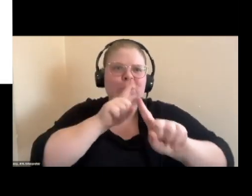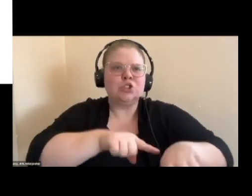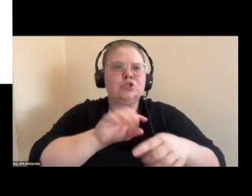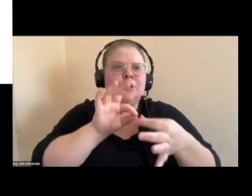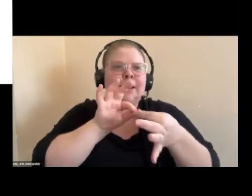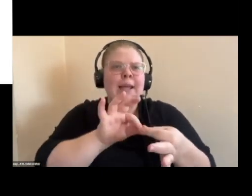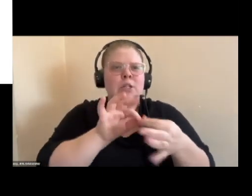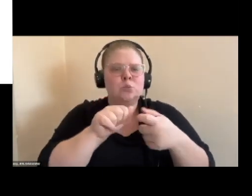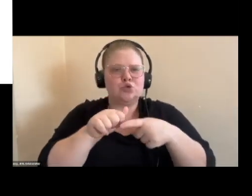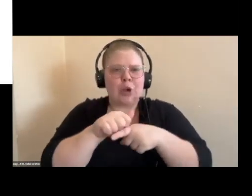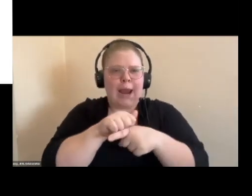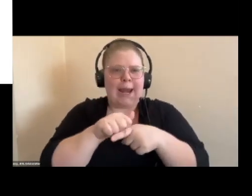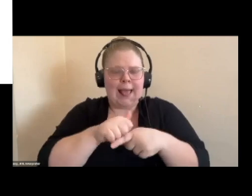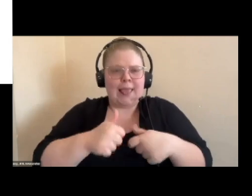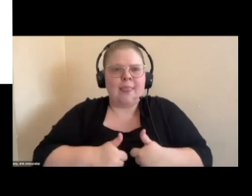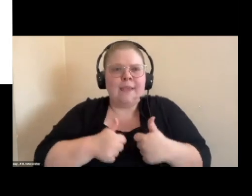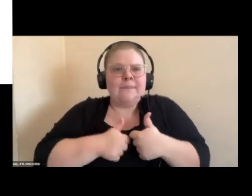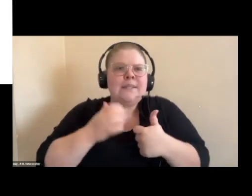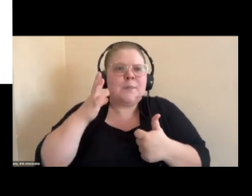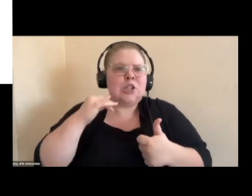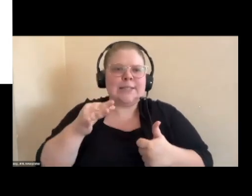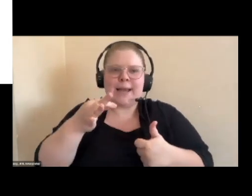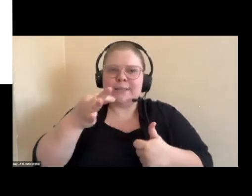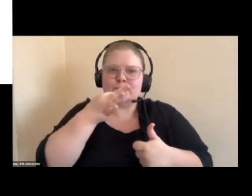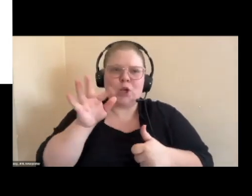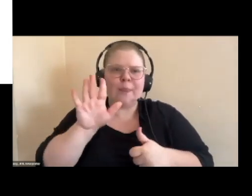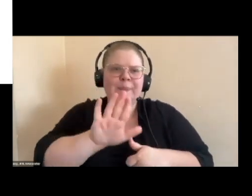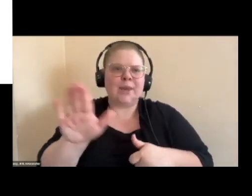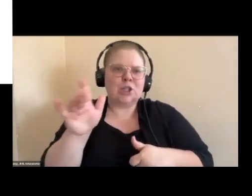the lived experience experts because that's something we